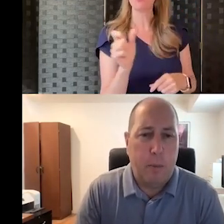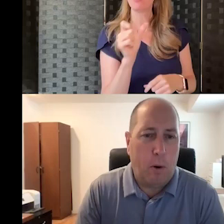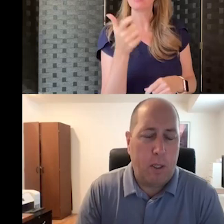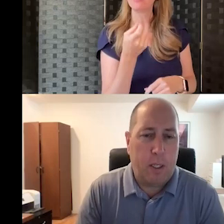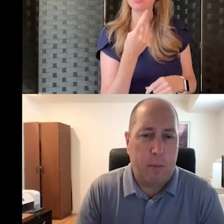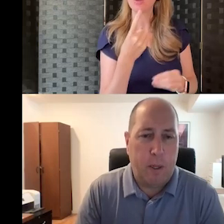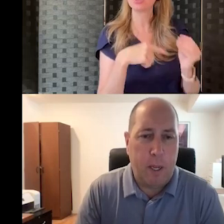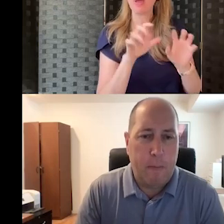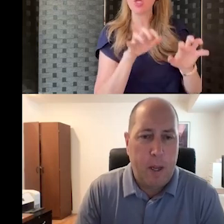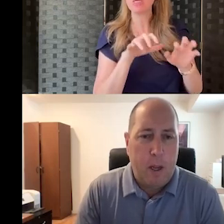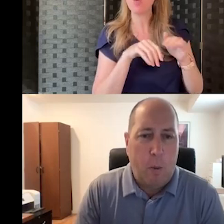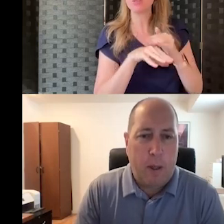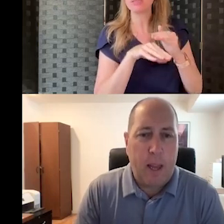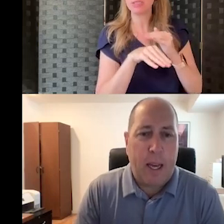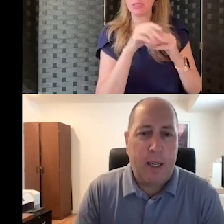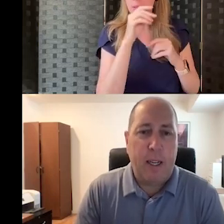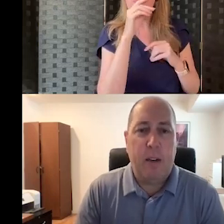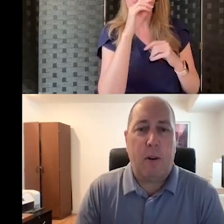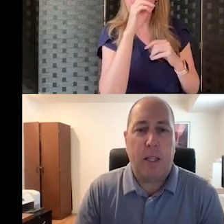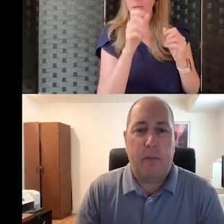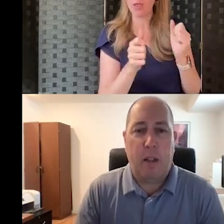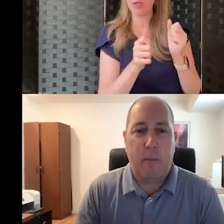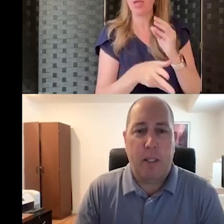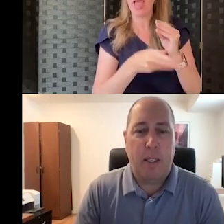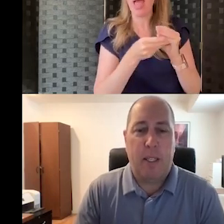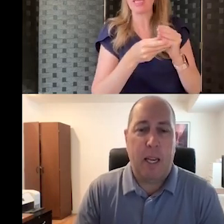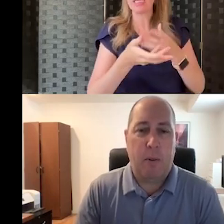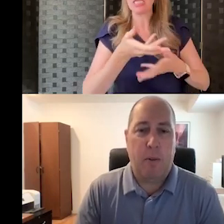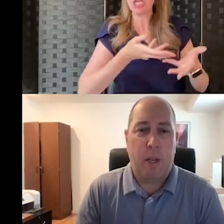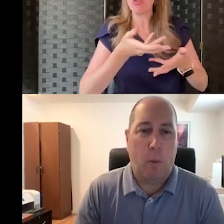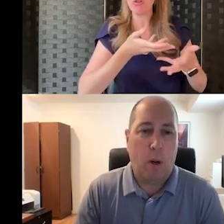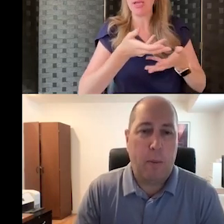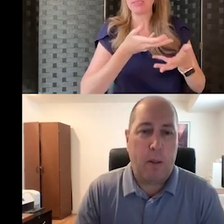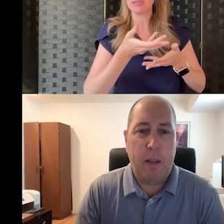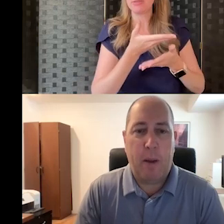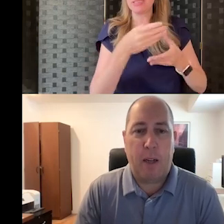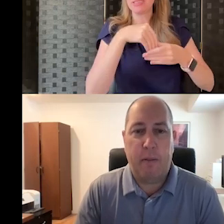keyboard accessibility, with adding interactive elements in tables, I worry about the impact of